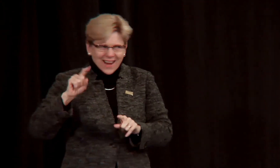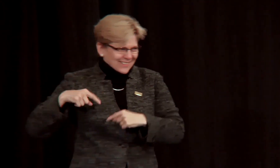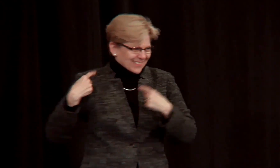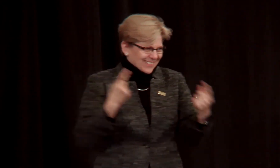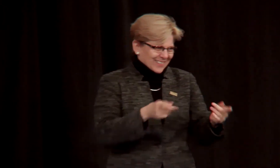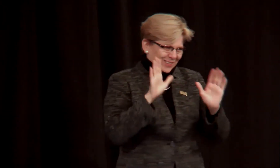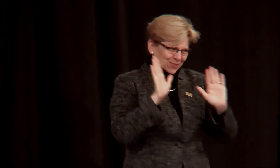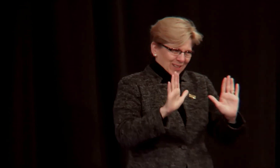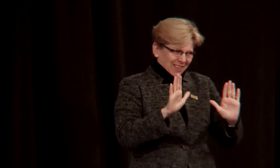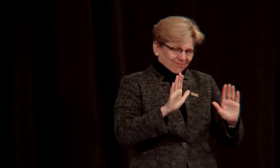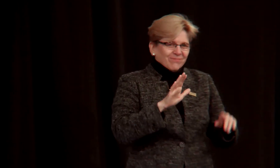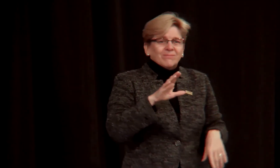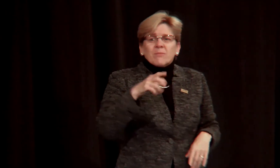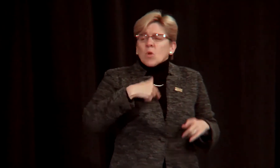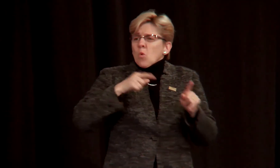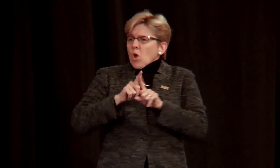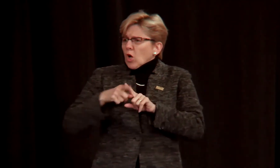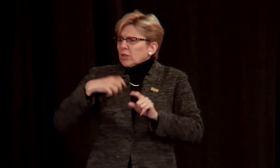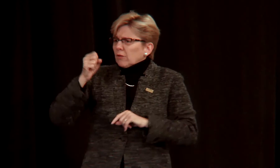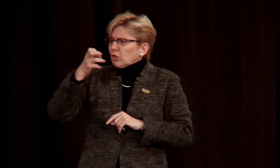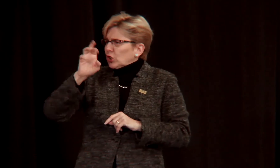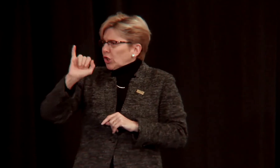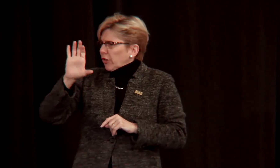how our paths have kept crossing all this time.